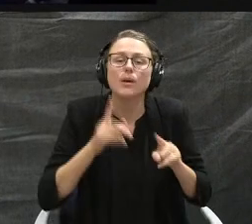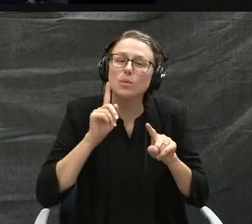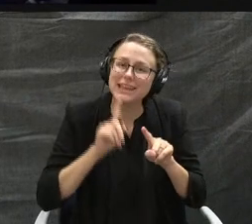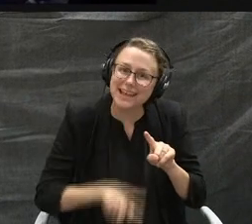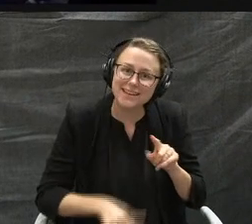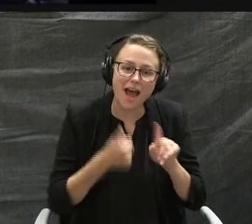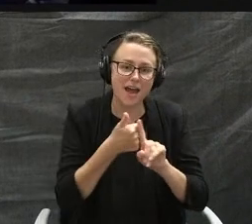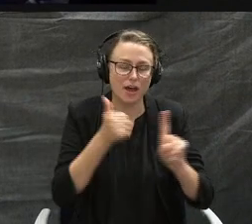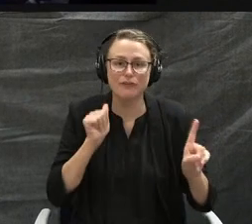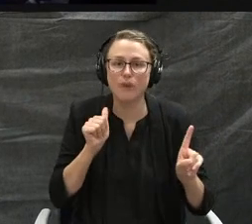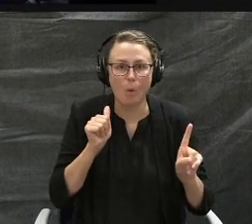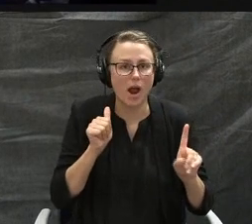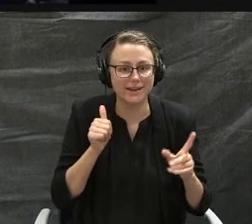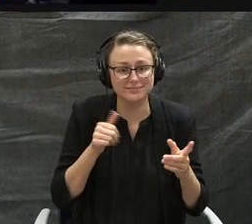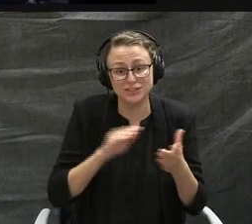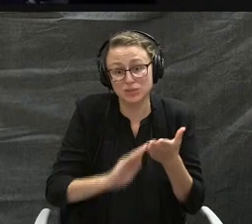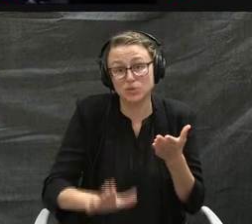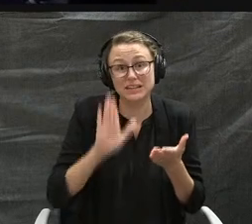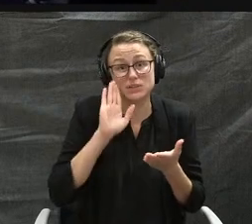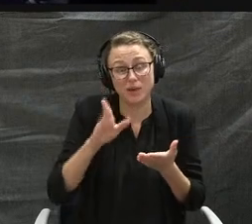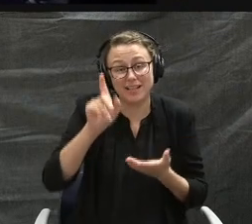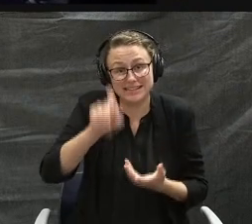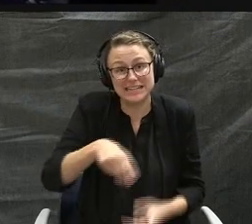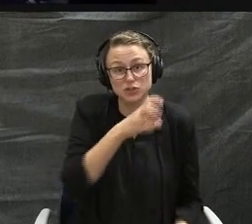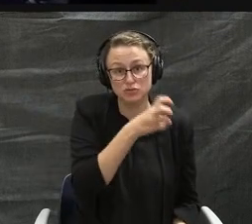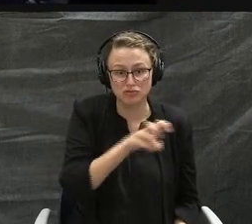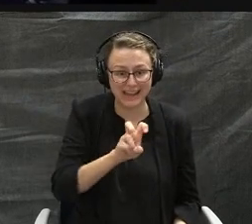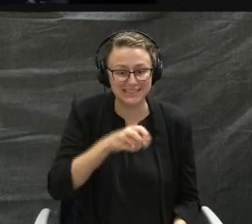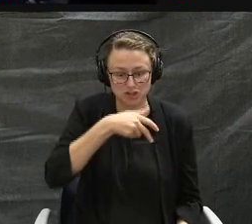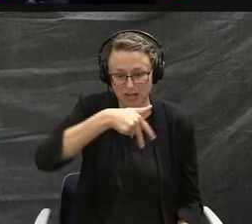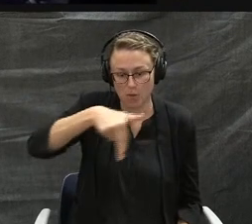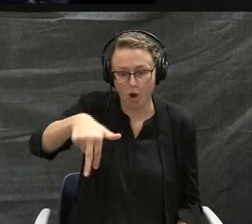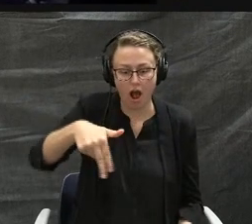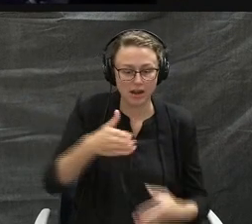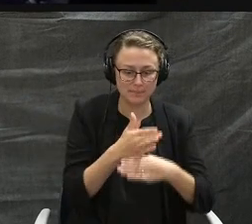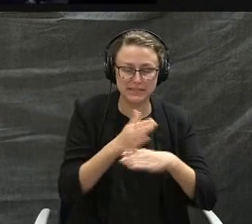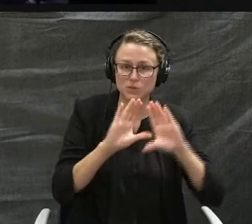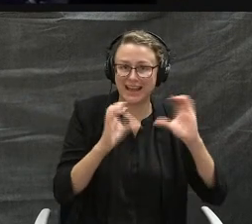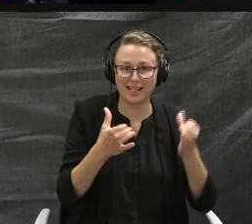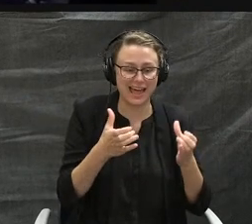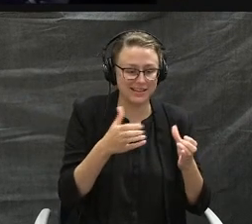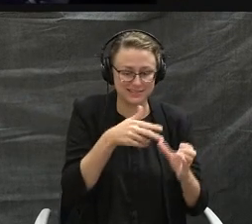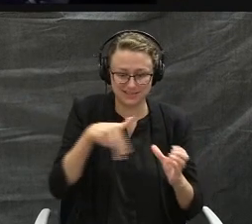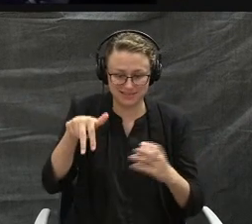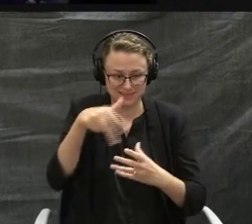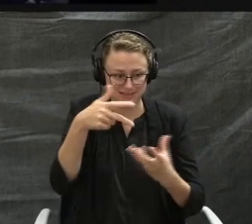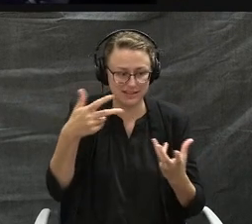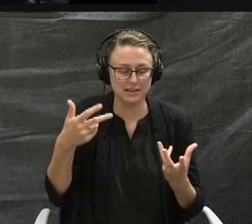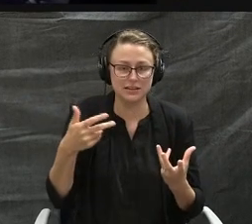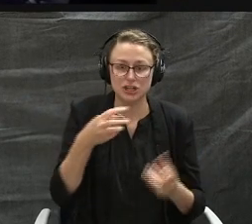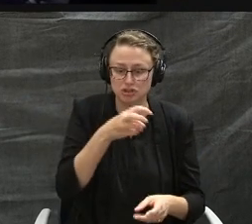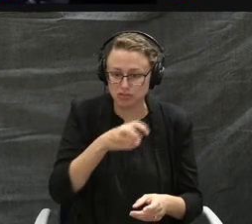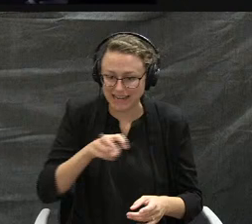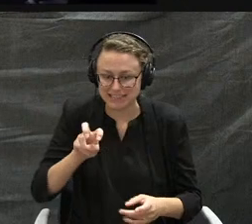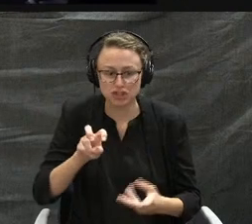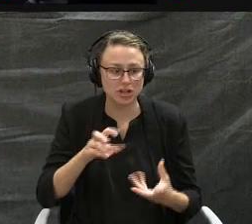that students will need to be transitioning between classes transitioning to get their lunch and transitioning to and from